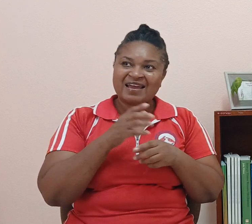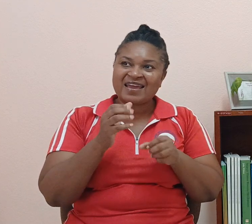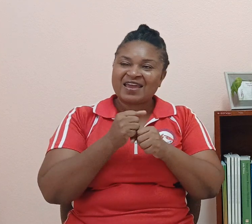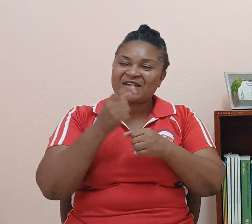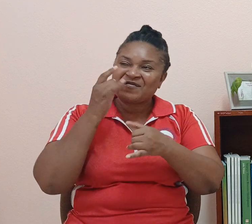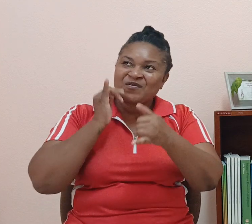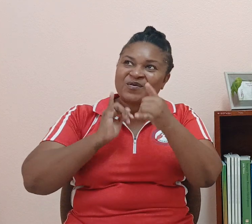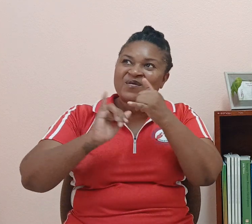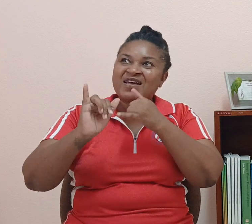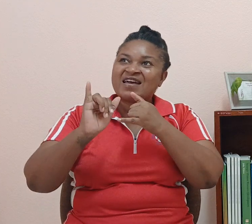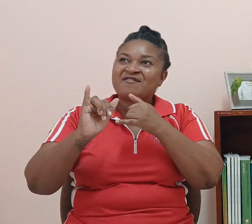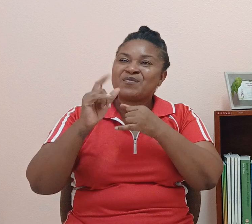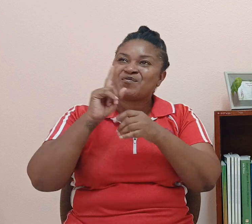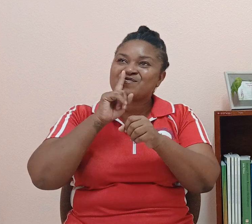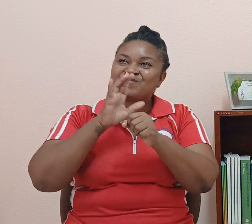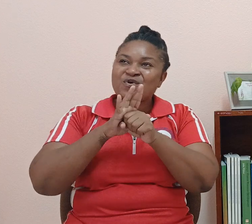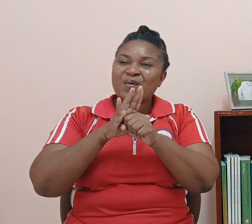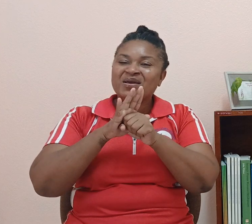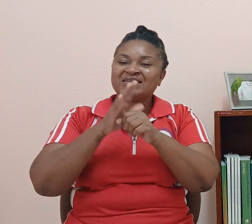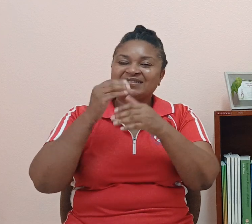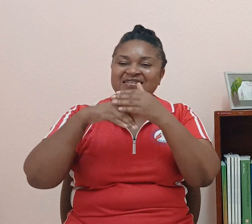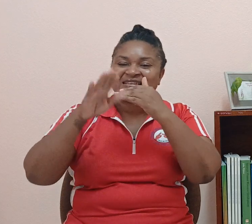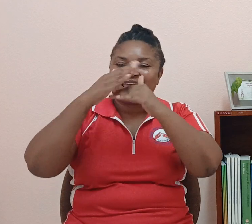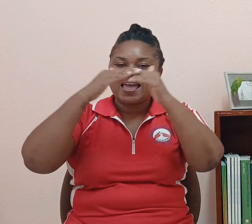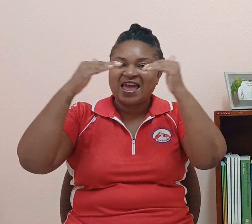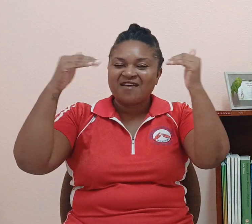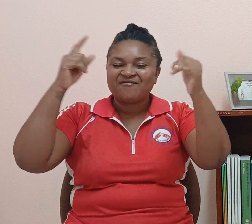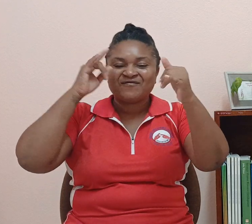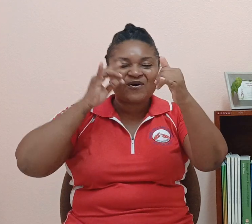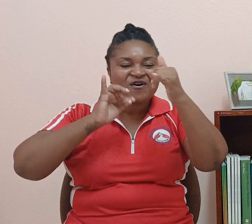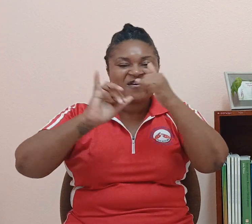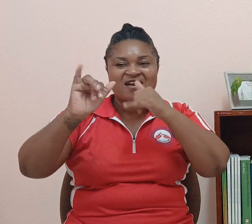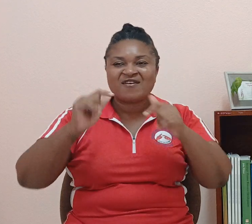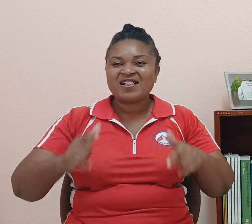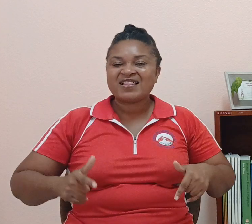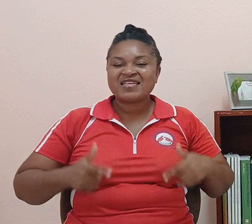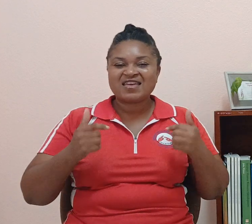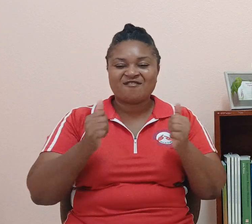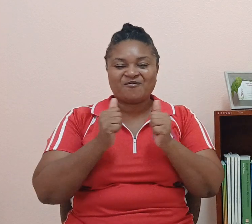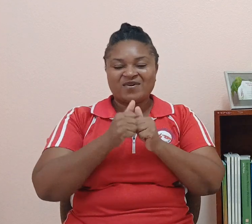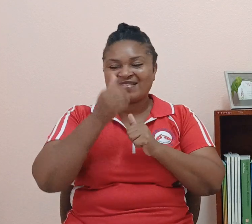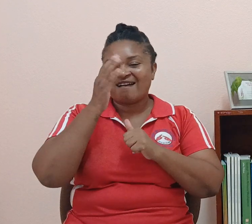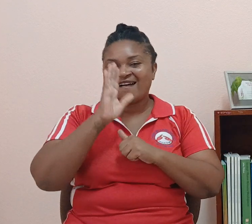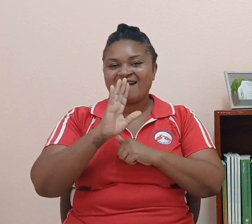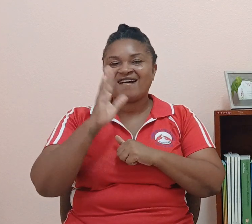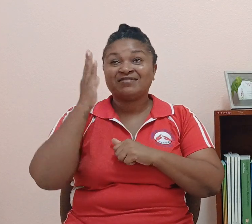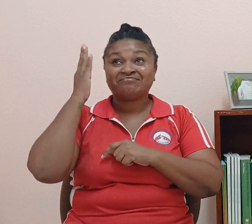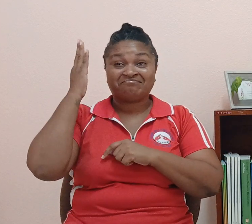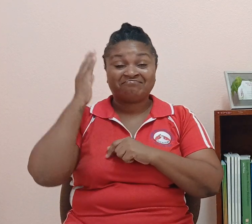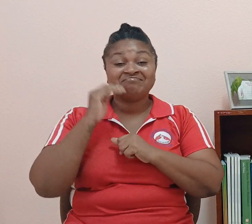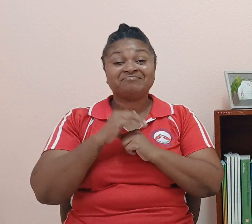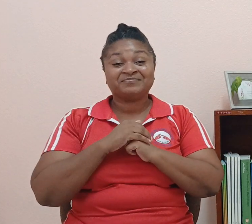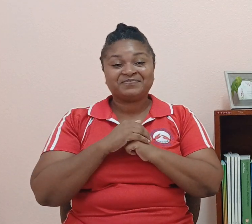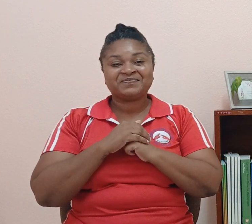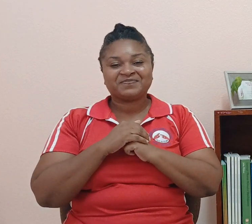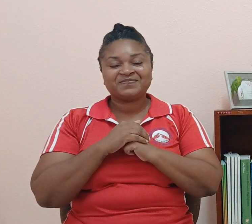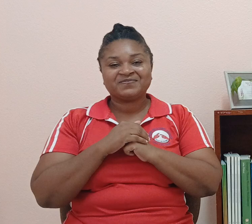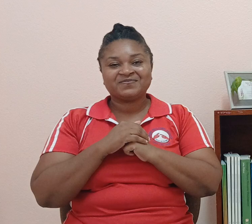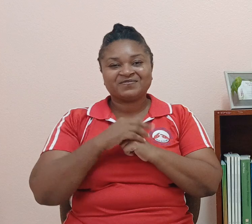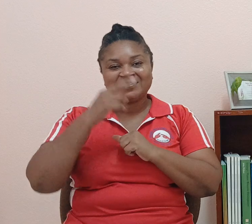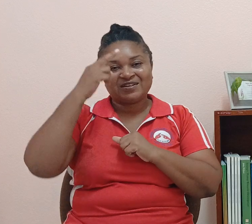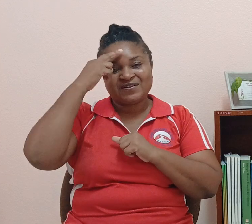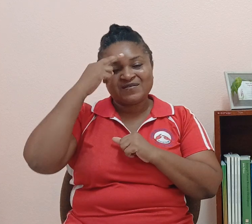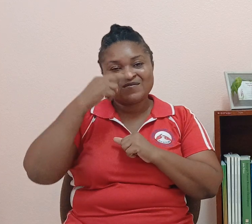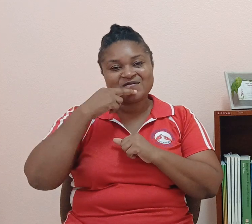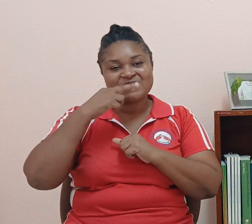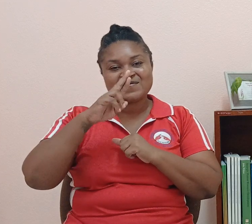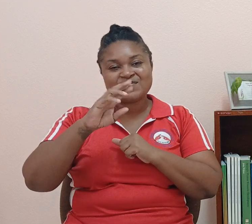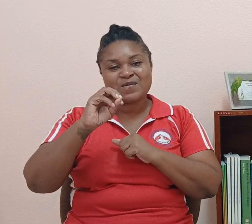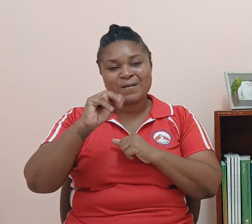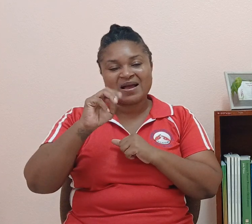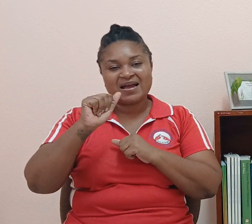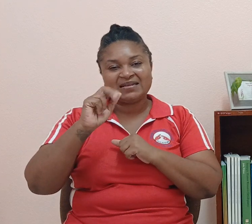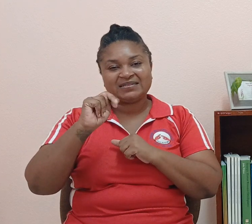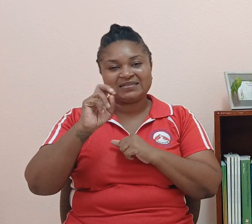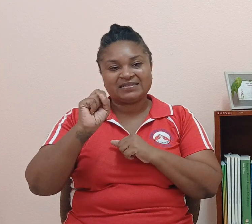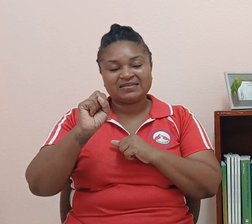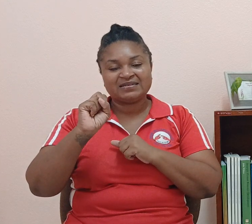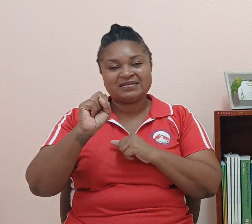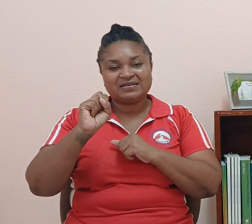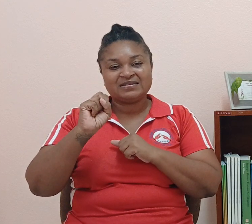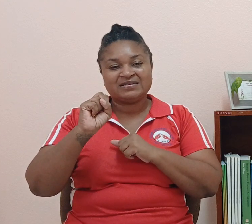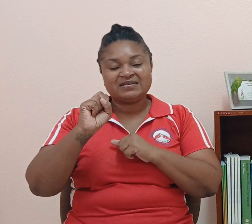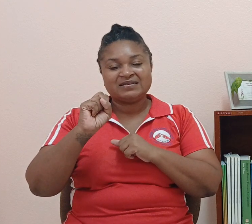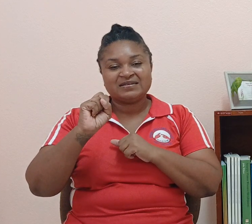Heaven and eternity with God. Romans 8:28 says that: